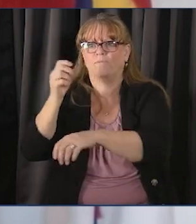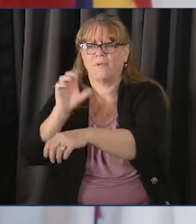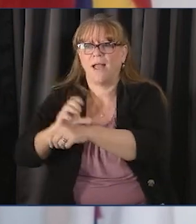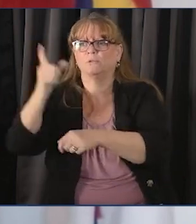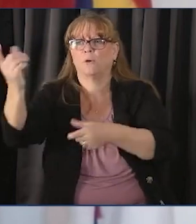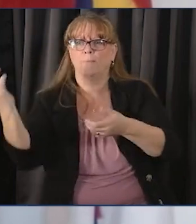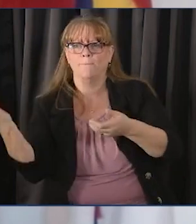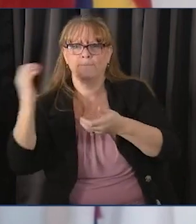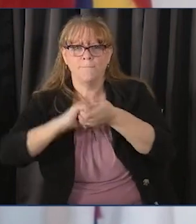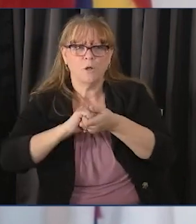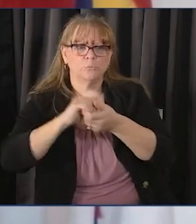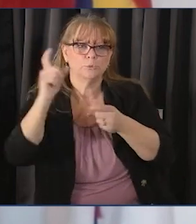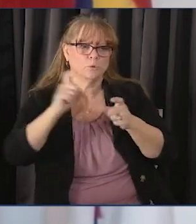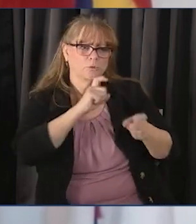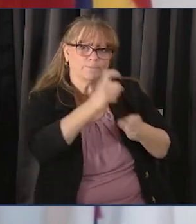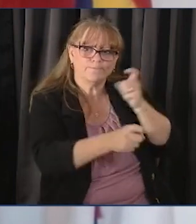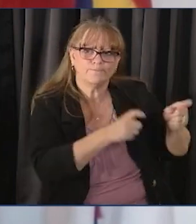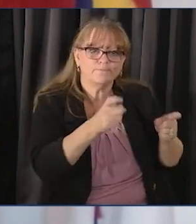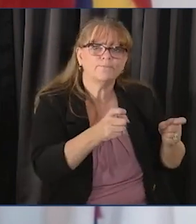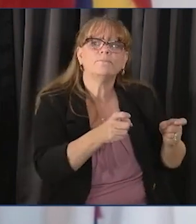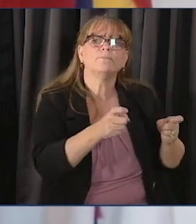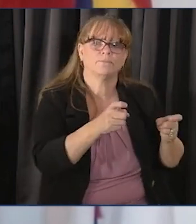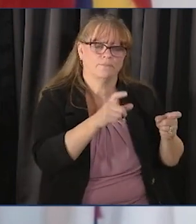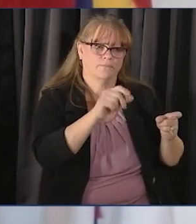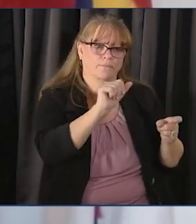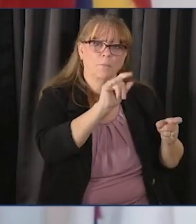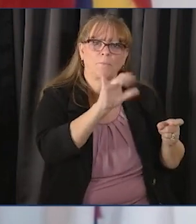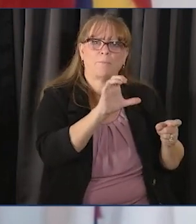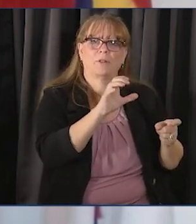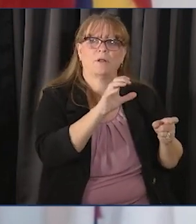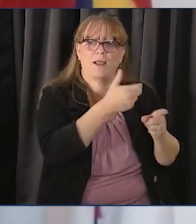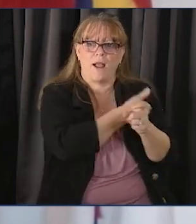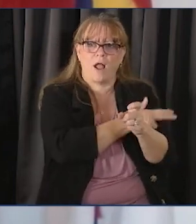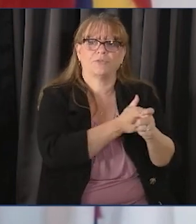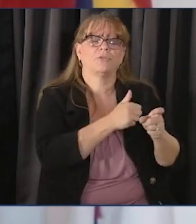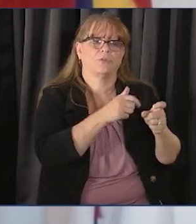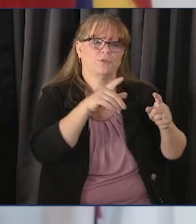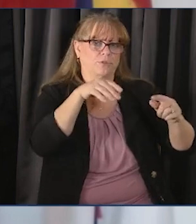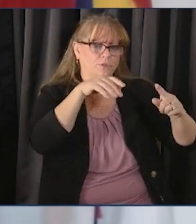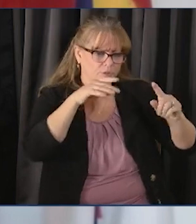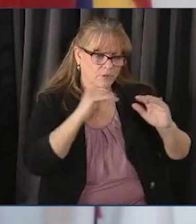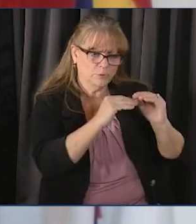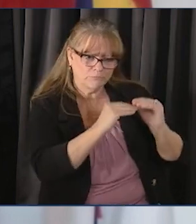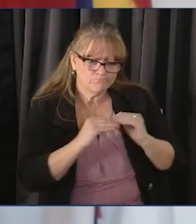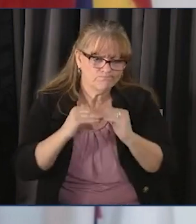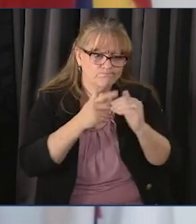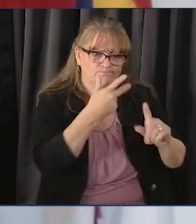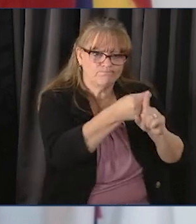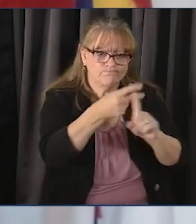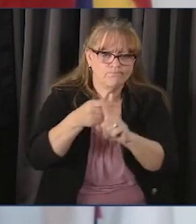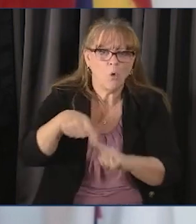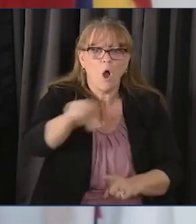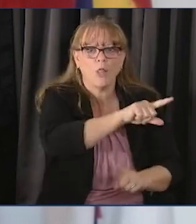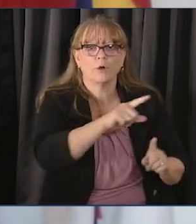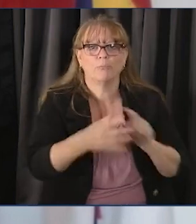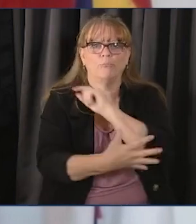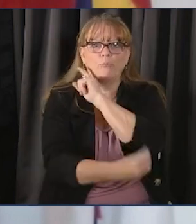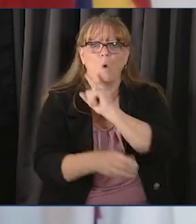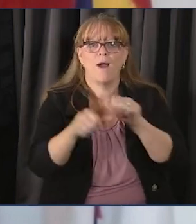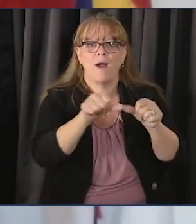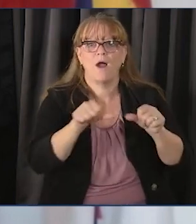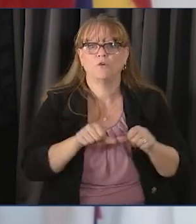hi governor polis liz gillardy here with denver 7 news and i just wanted to know what have